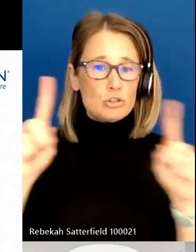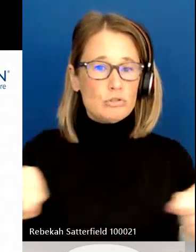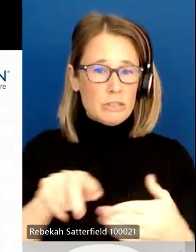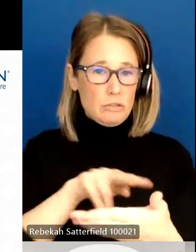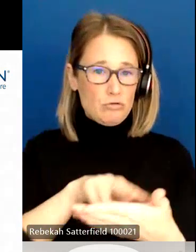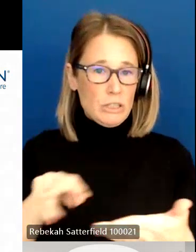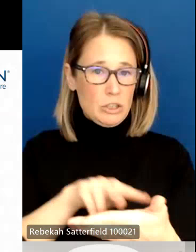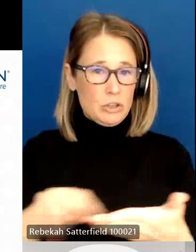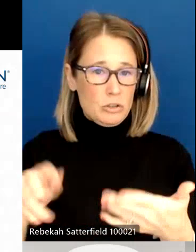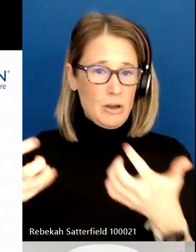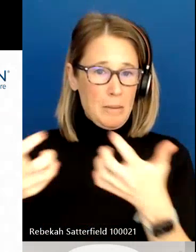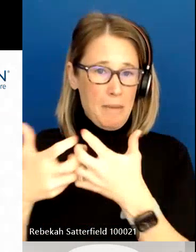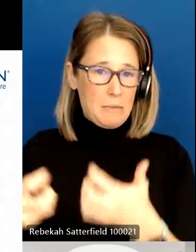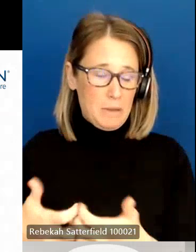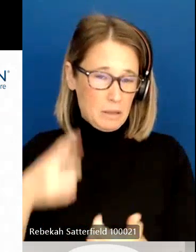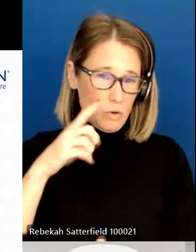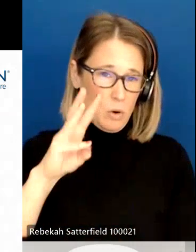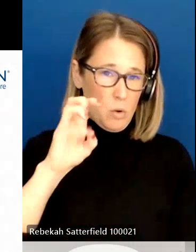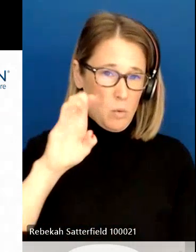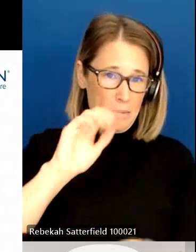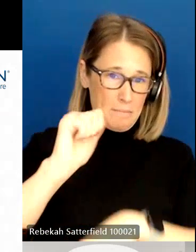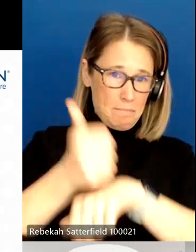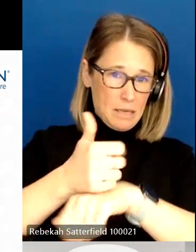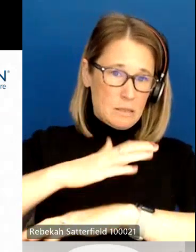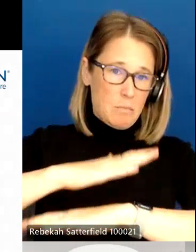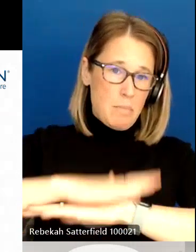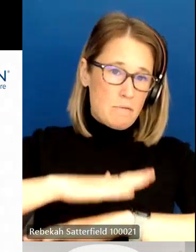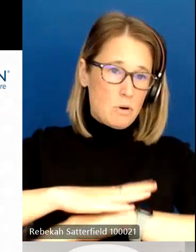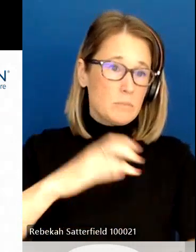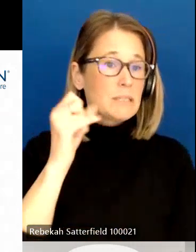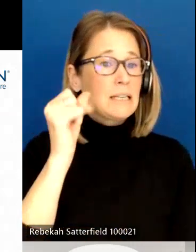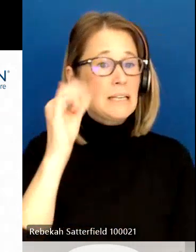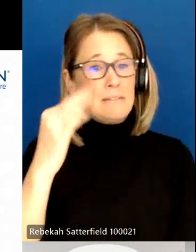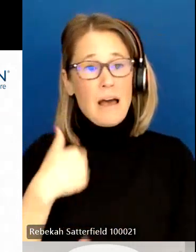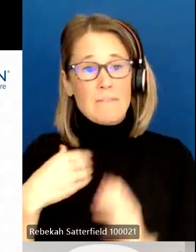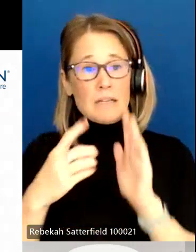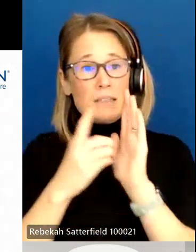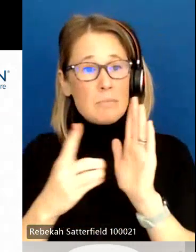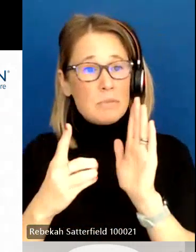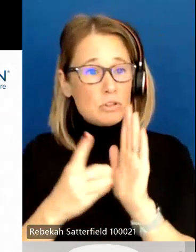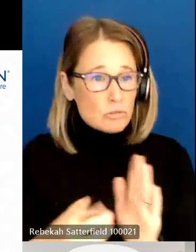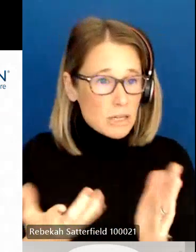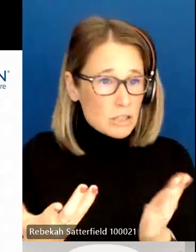for web-based platforms uh the if there are demonstrations um provided over the